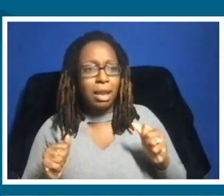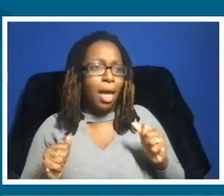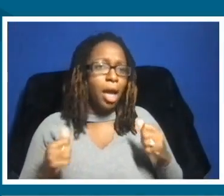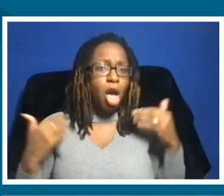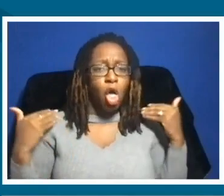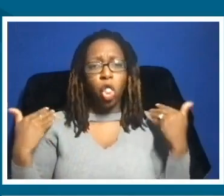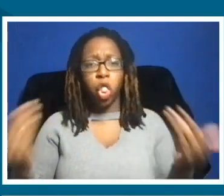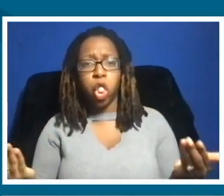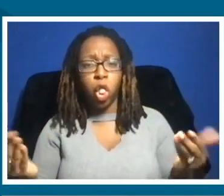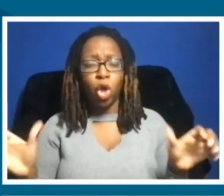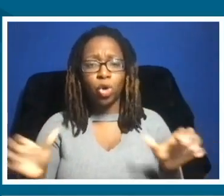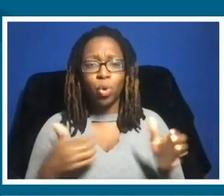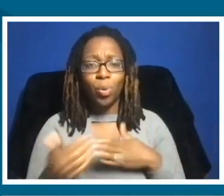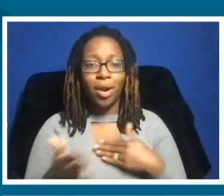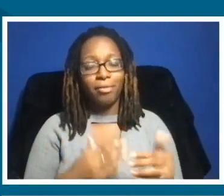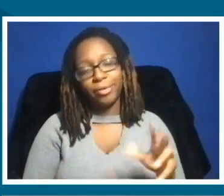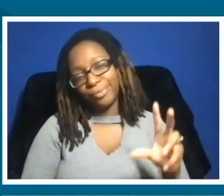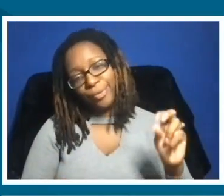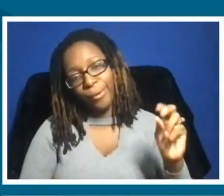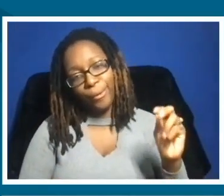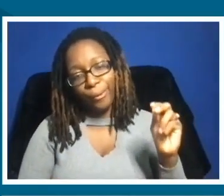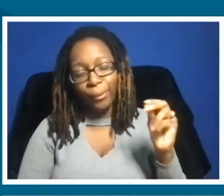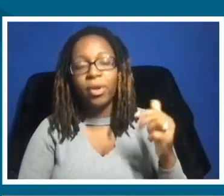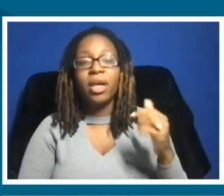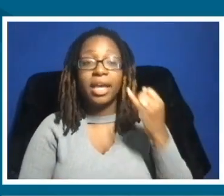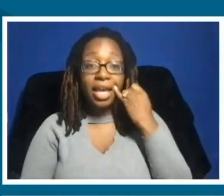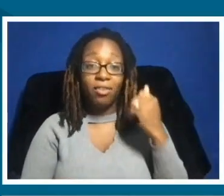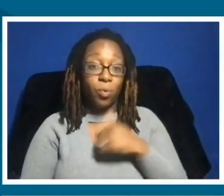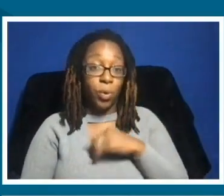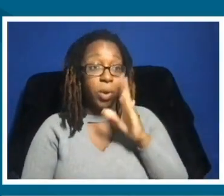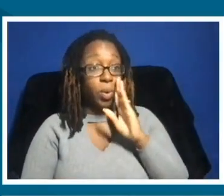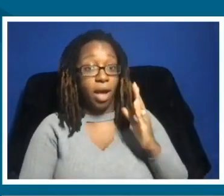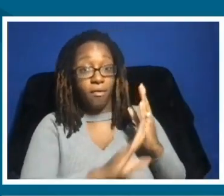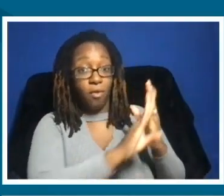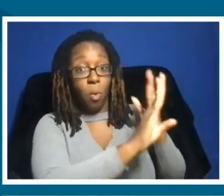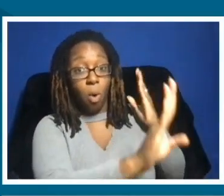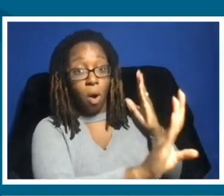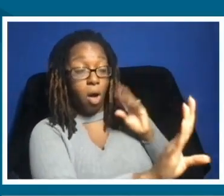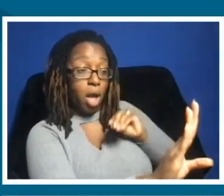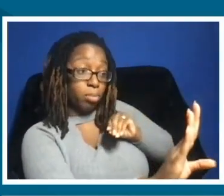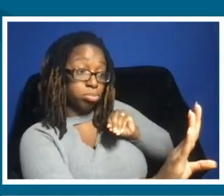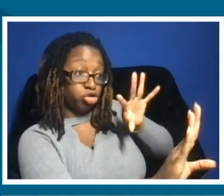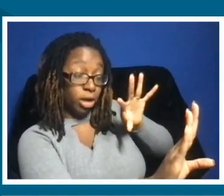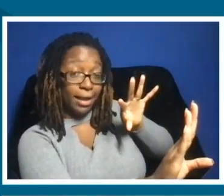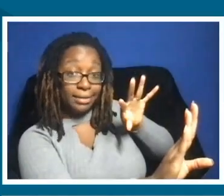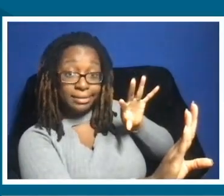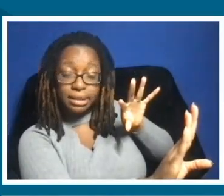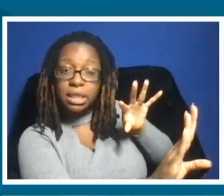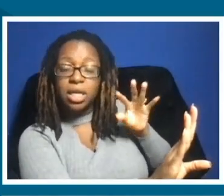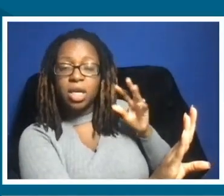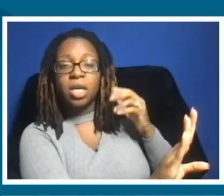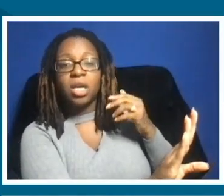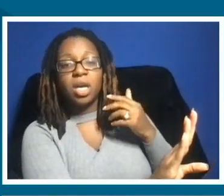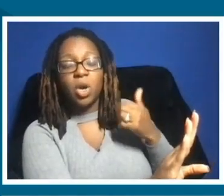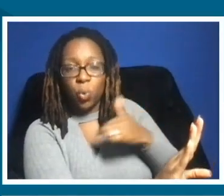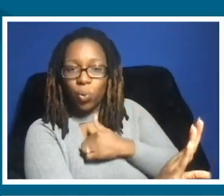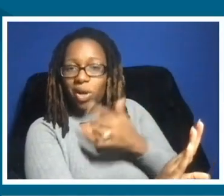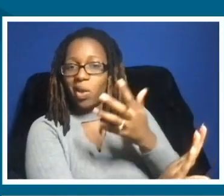to like if we're going to project on something which we have before we project it on buildings